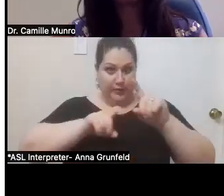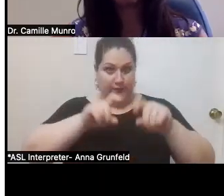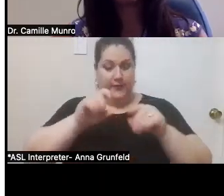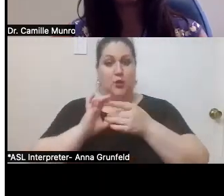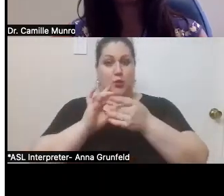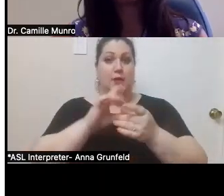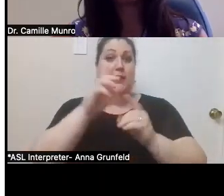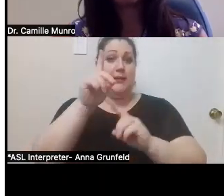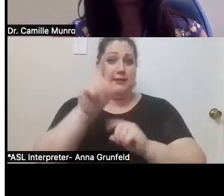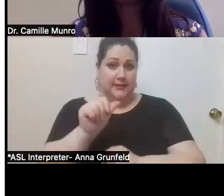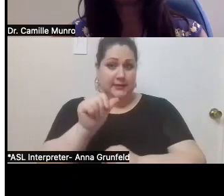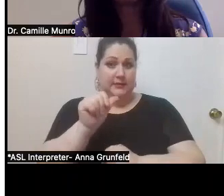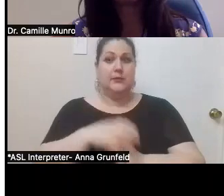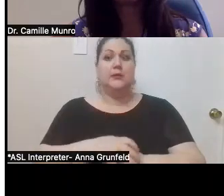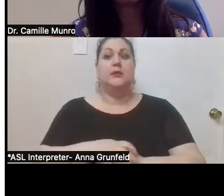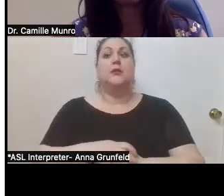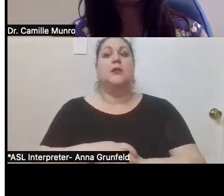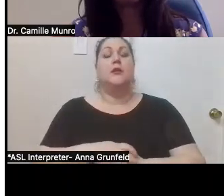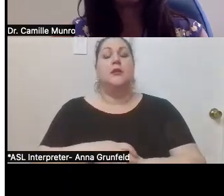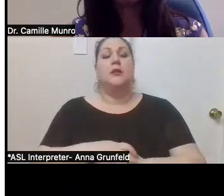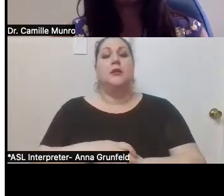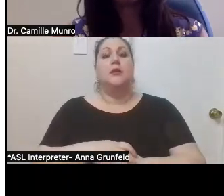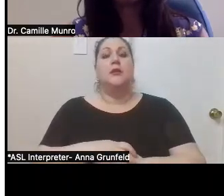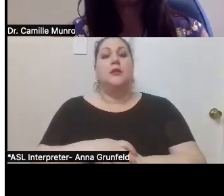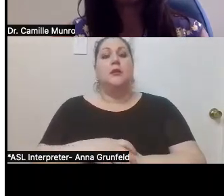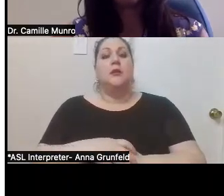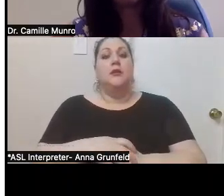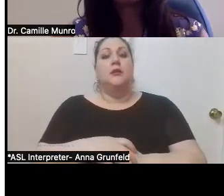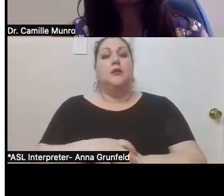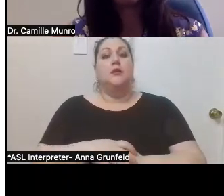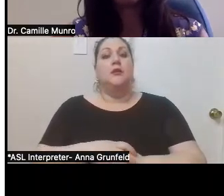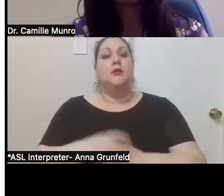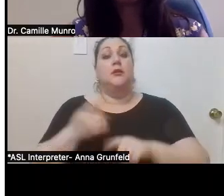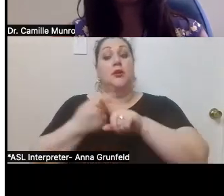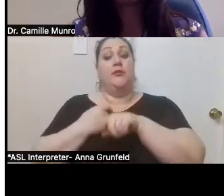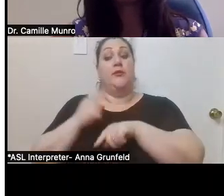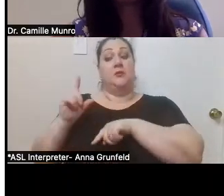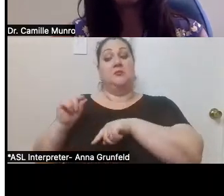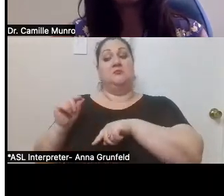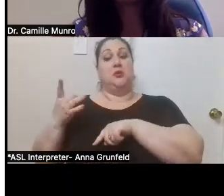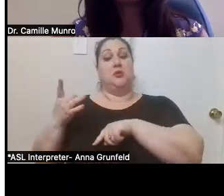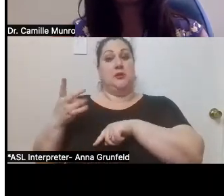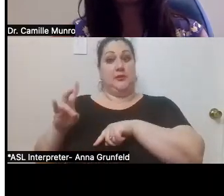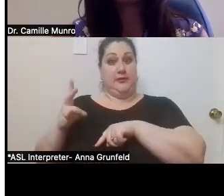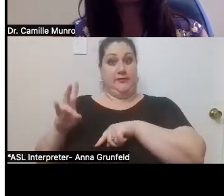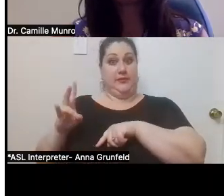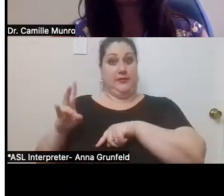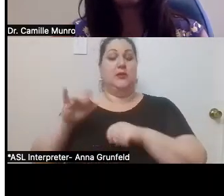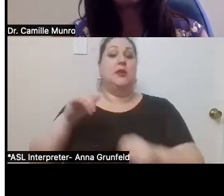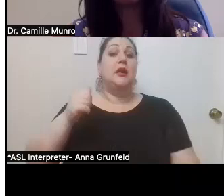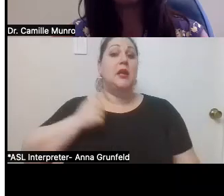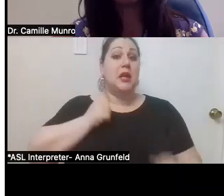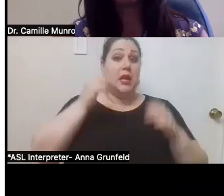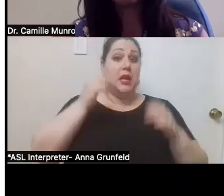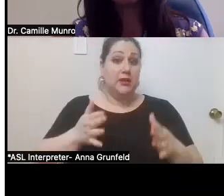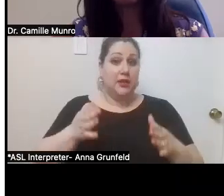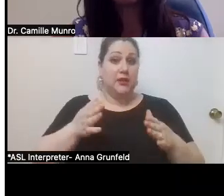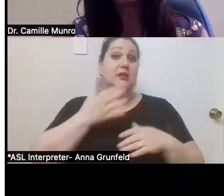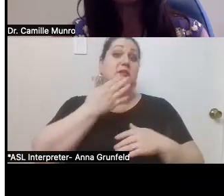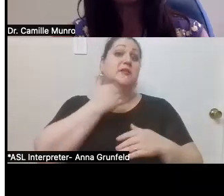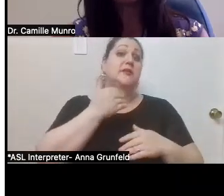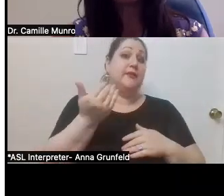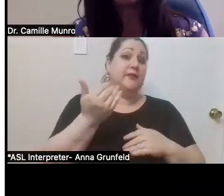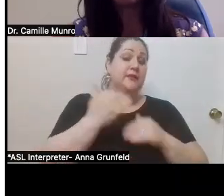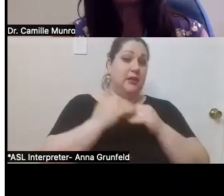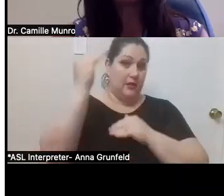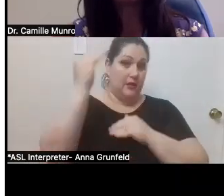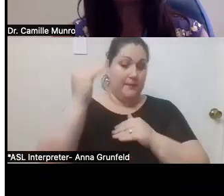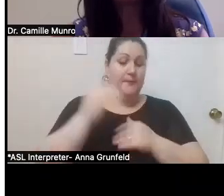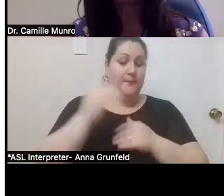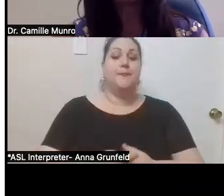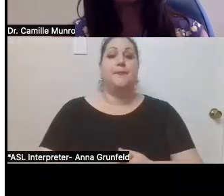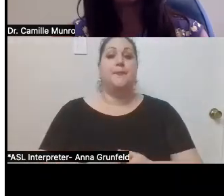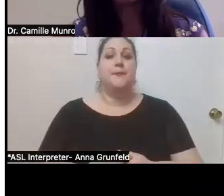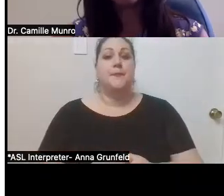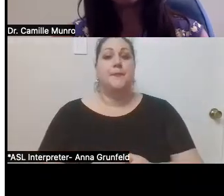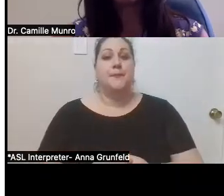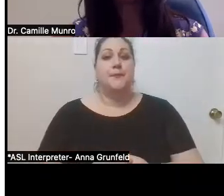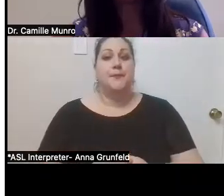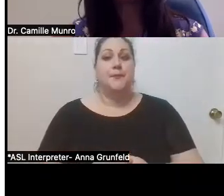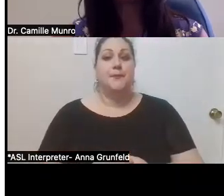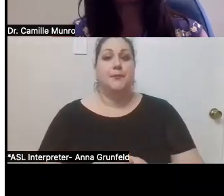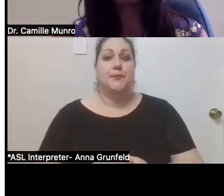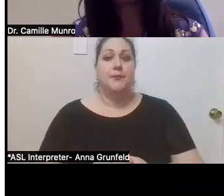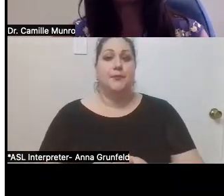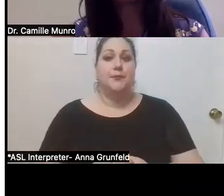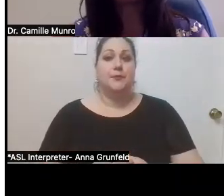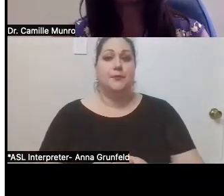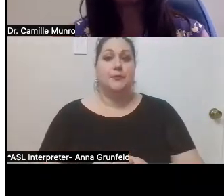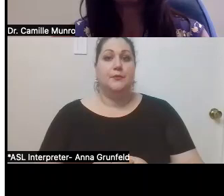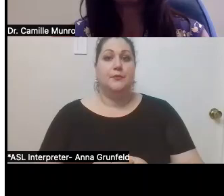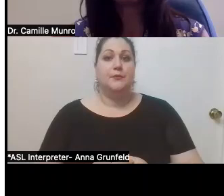was done in 2017 of Canadians aged 15 years and over, who had at least one disability.